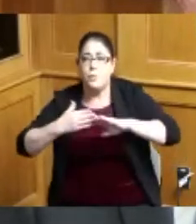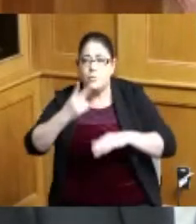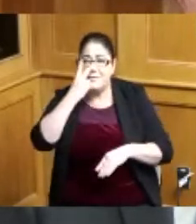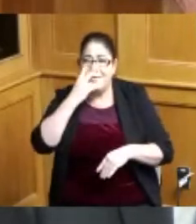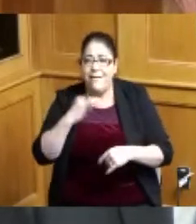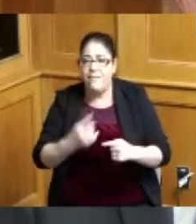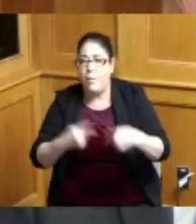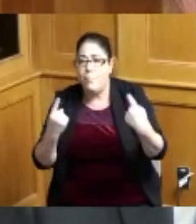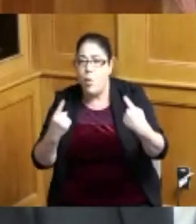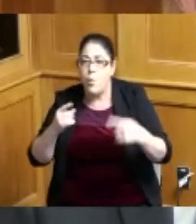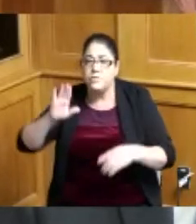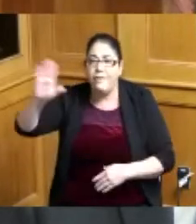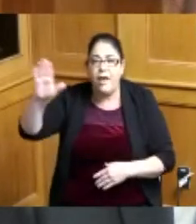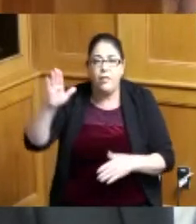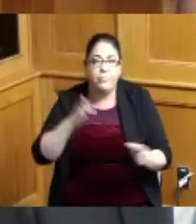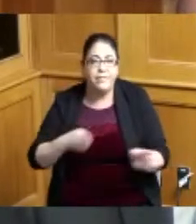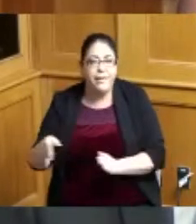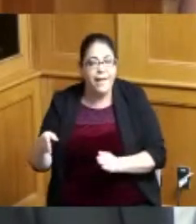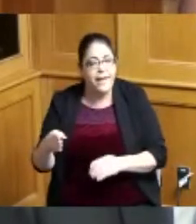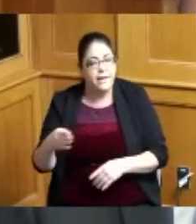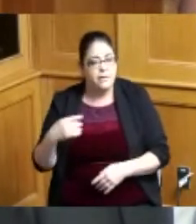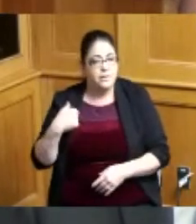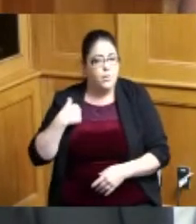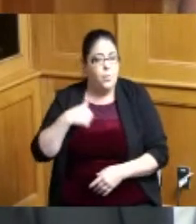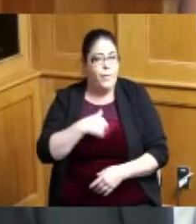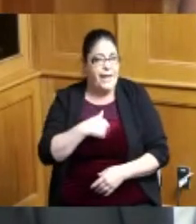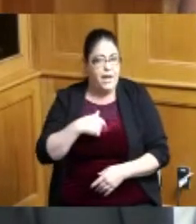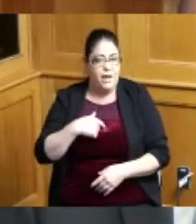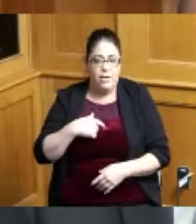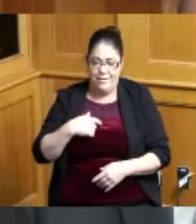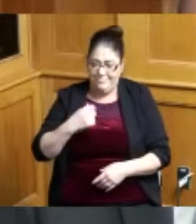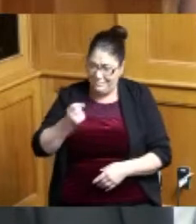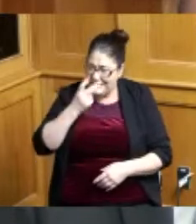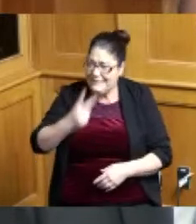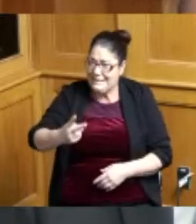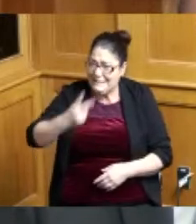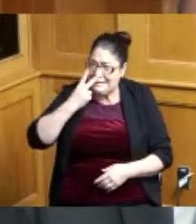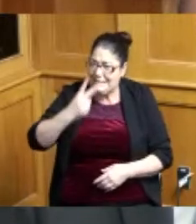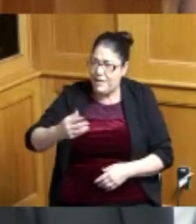better understand what we're dealing with here because we get these annexations quite quite often